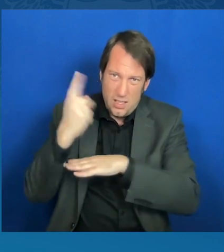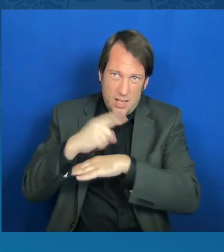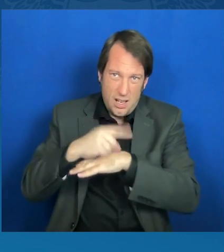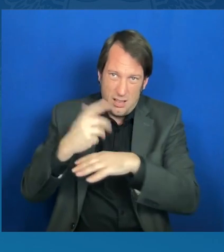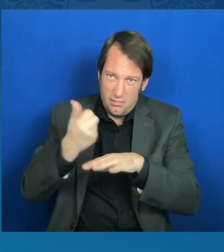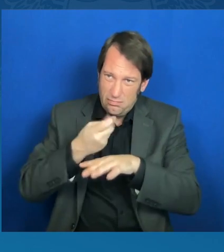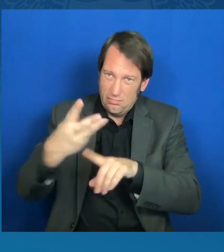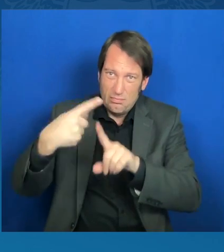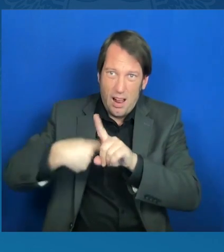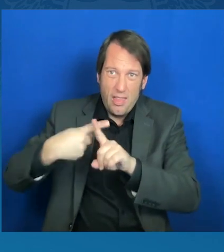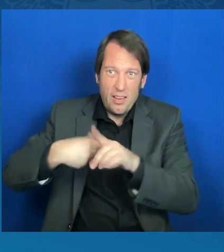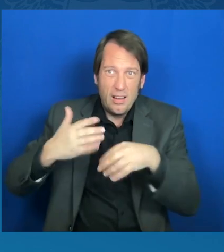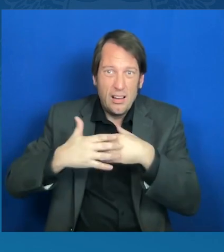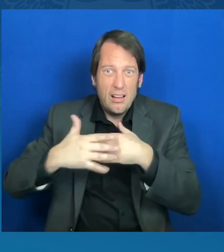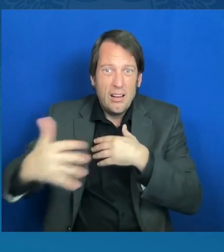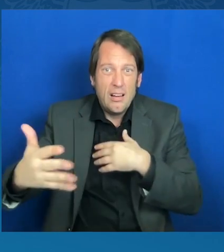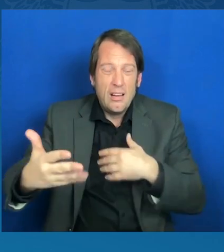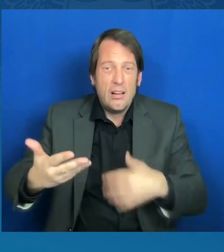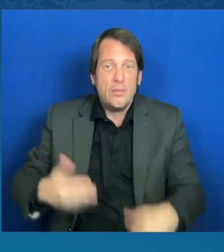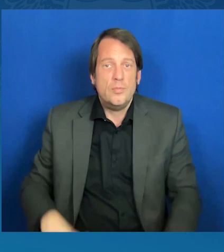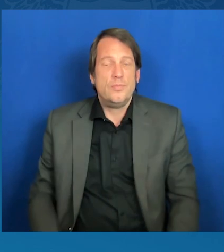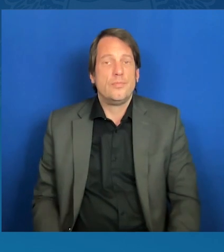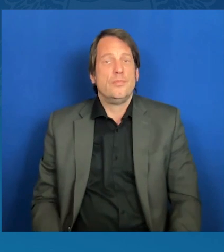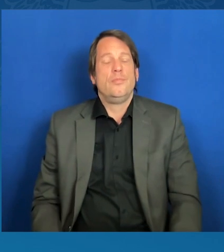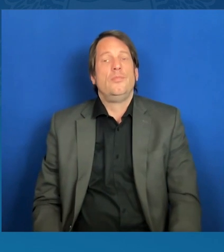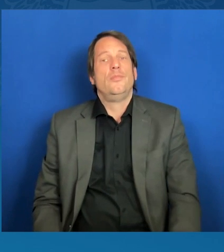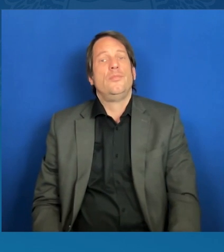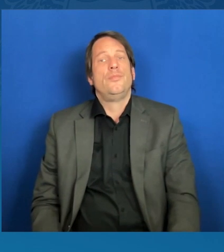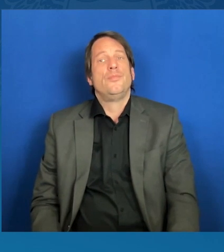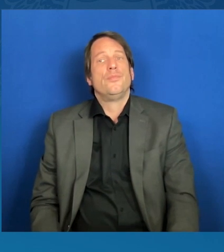So, the way that the President's demeanor in that report